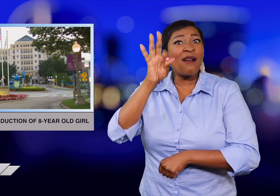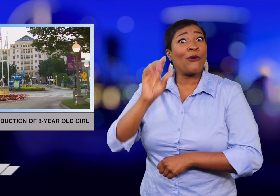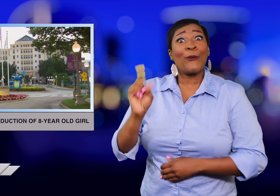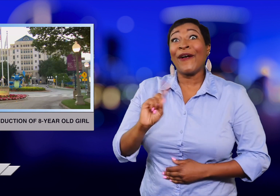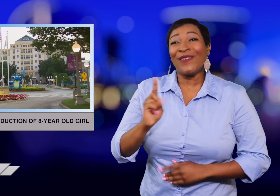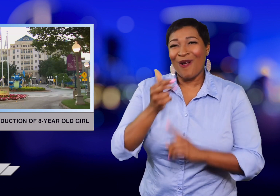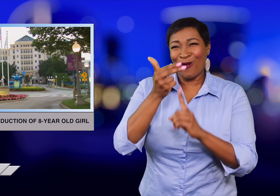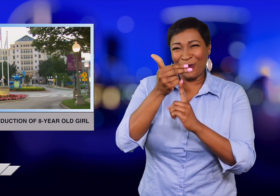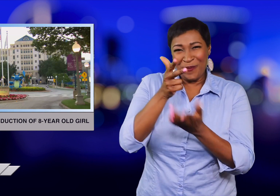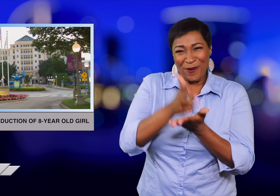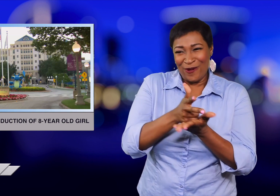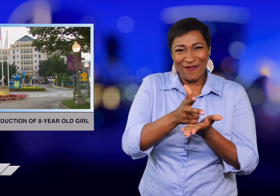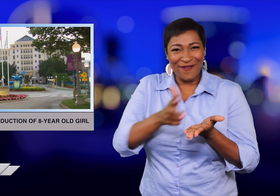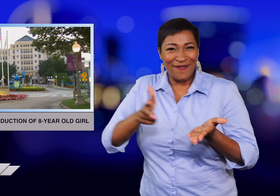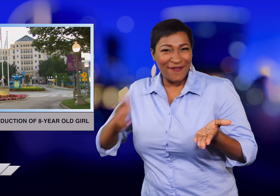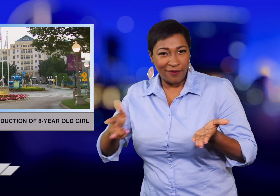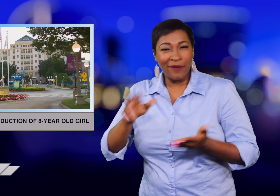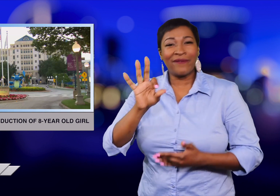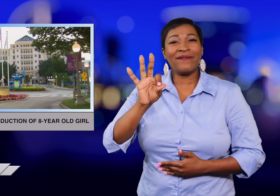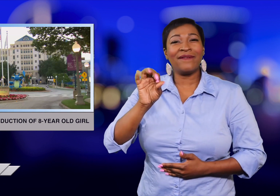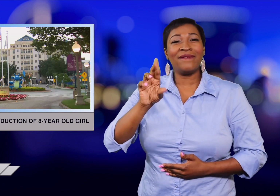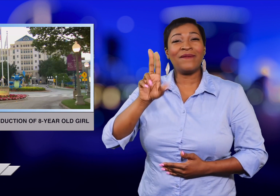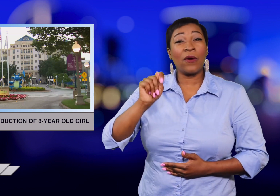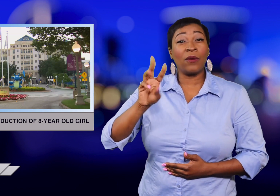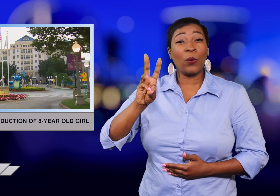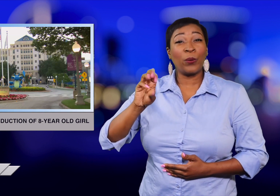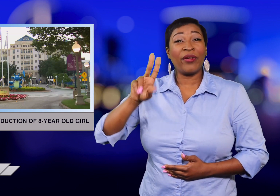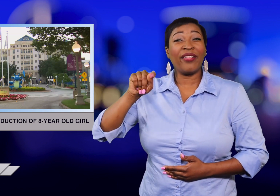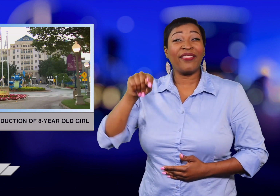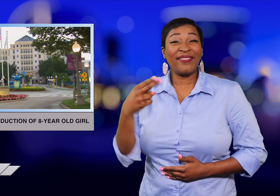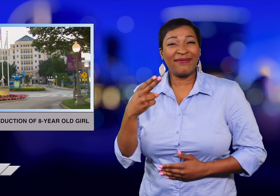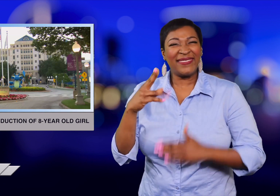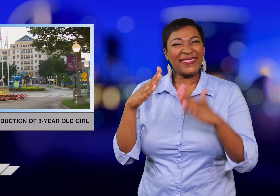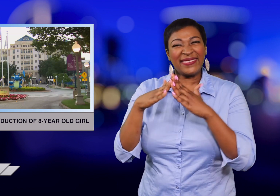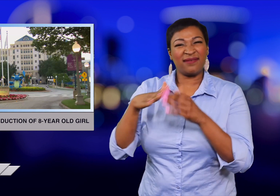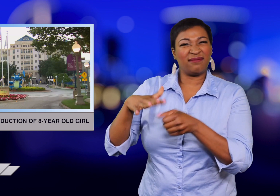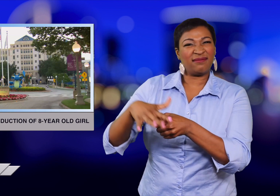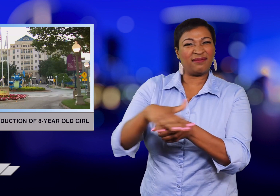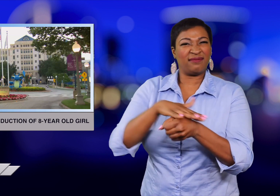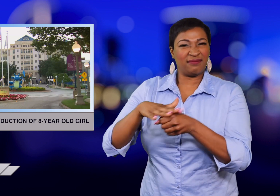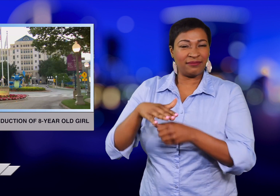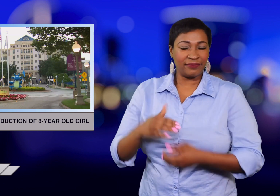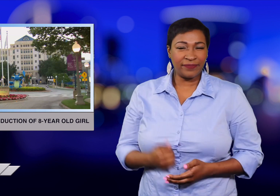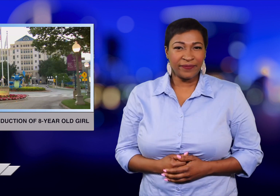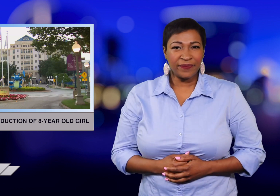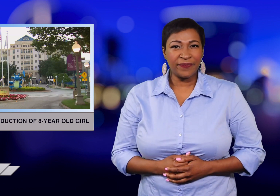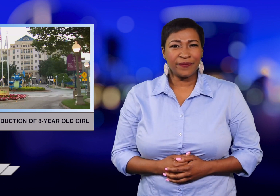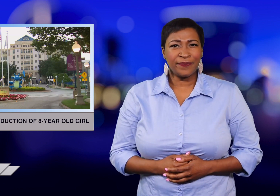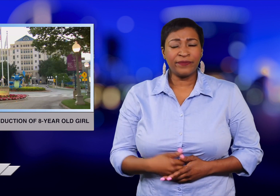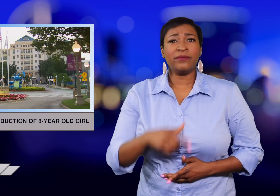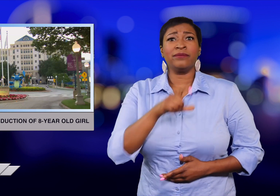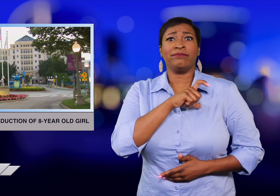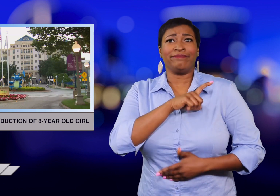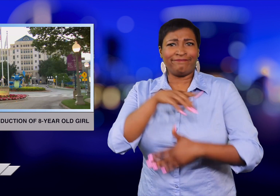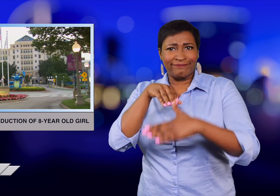finding it in the parking lot of a hotel in a Fort Worth suburb.